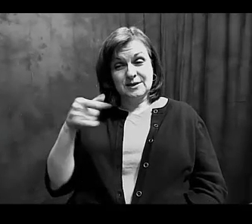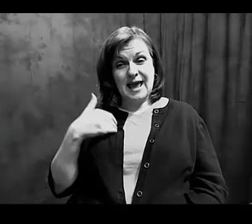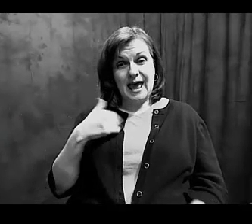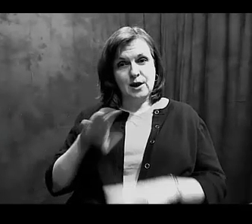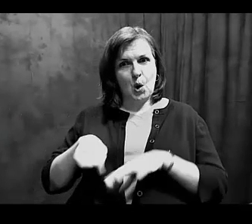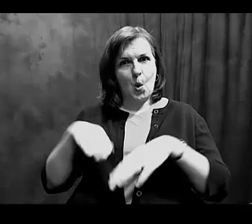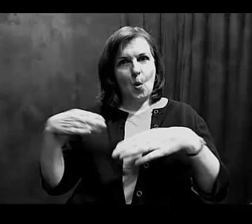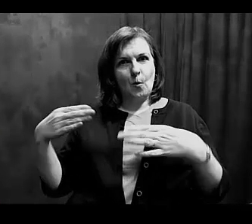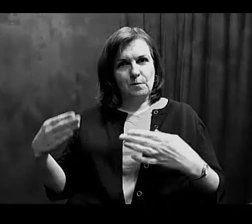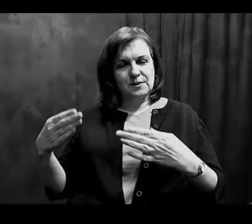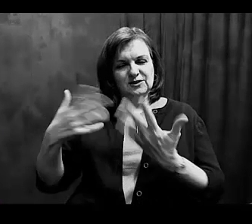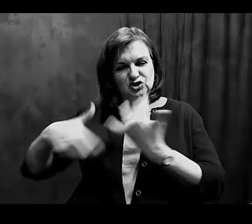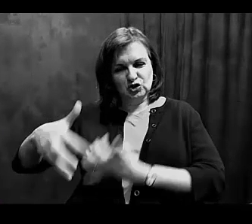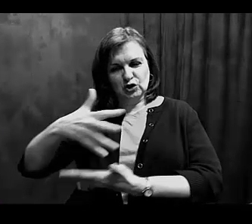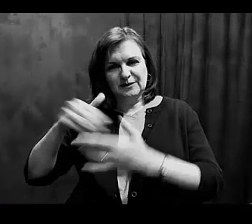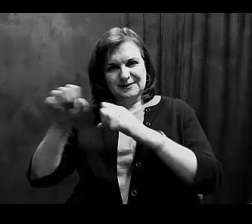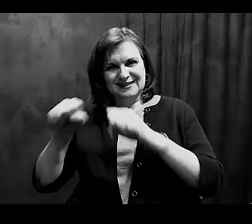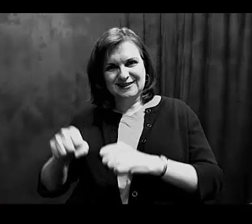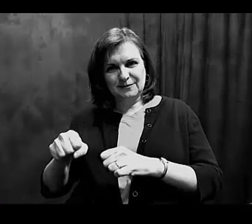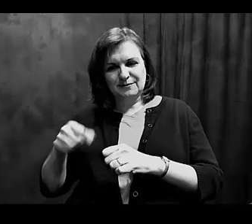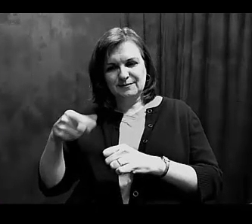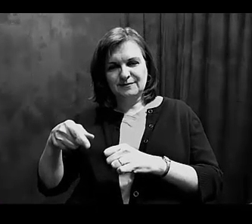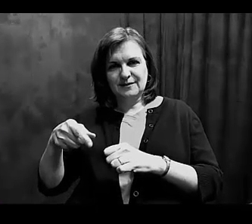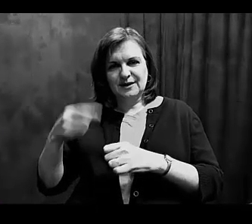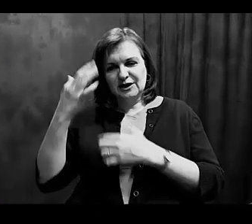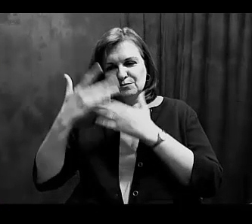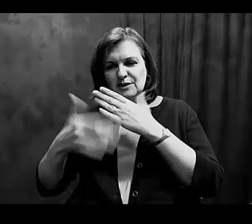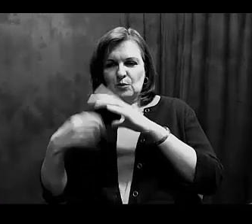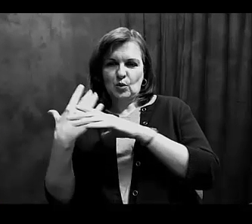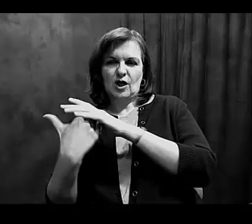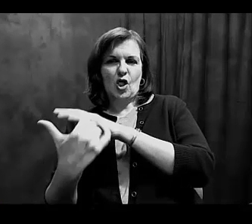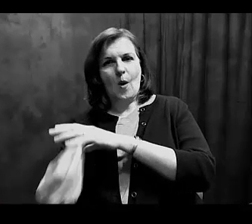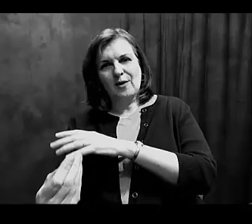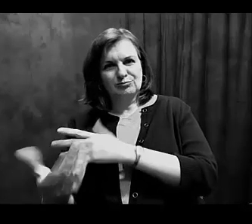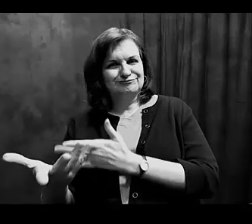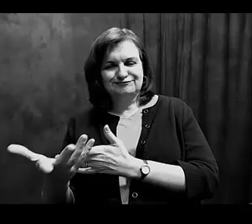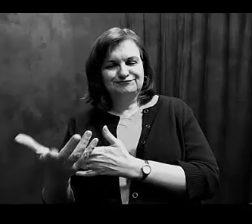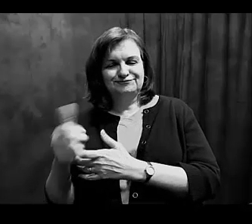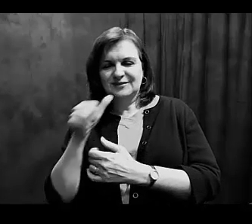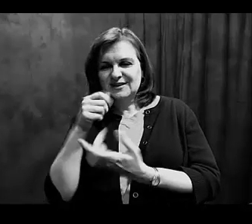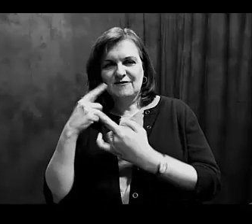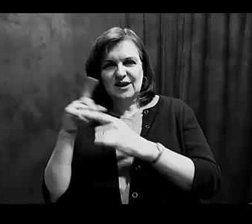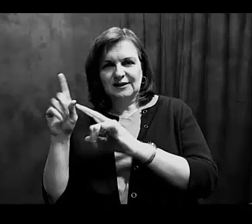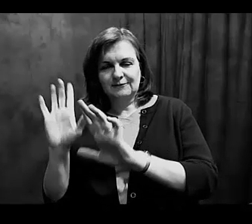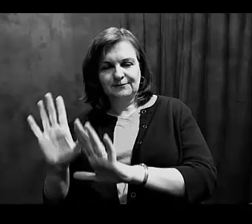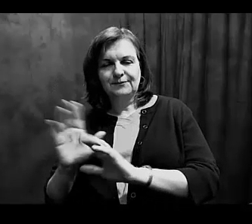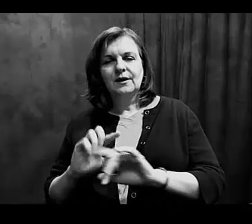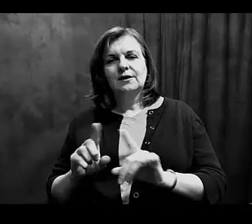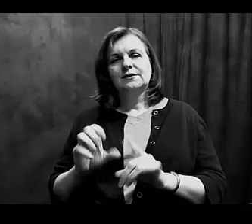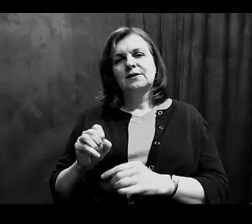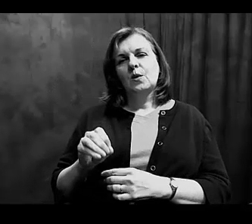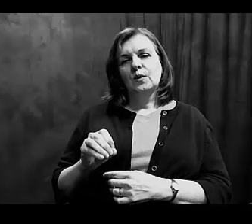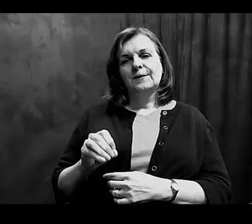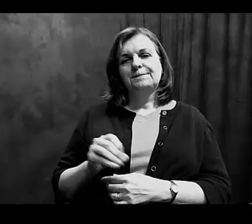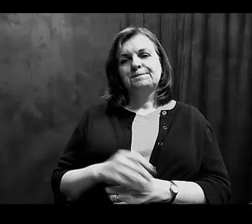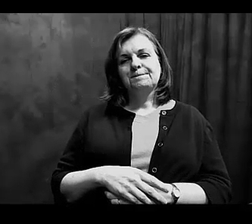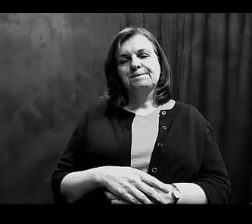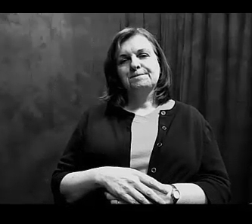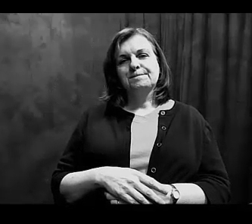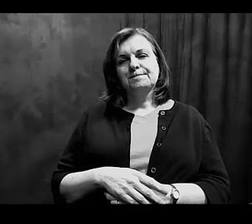saw earlier - if he had an opened circulatory system all his blood would just drain out of his head right that's not gonna be effective at